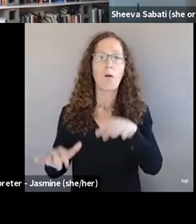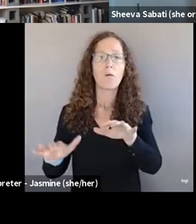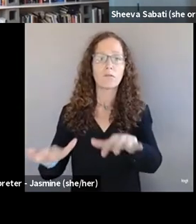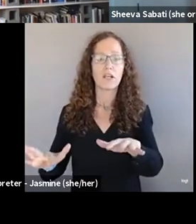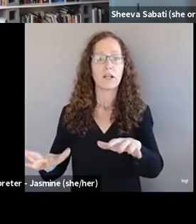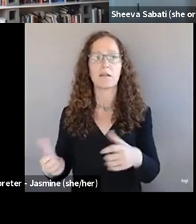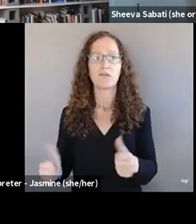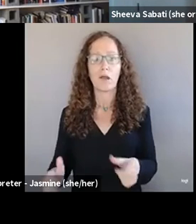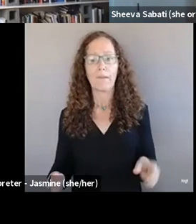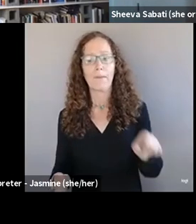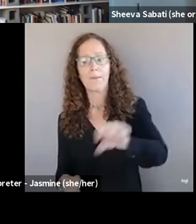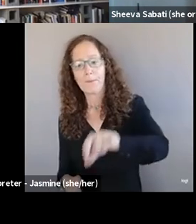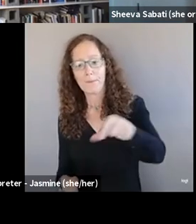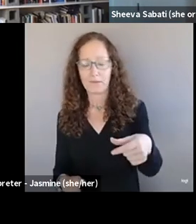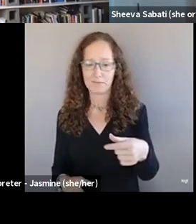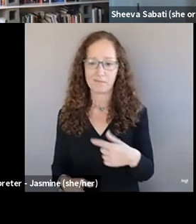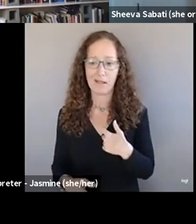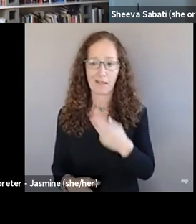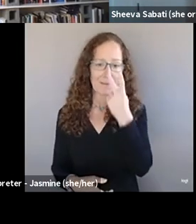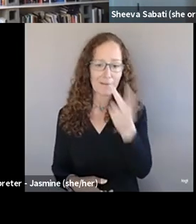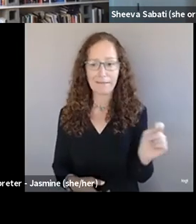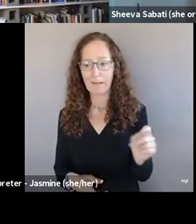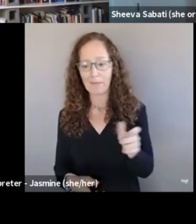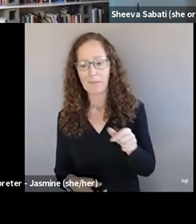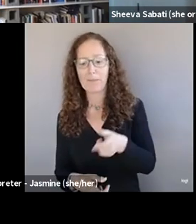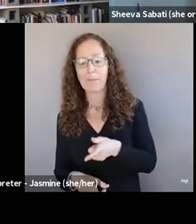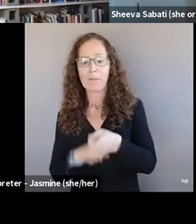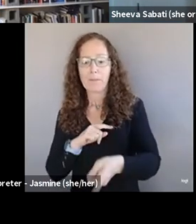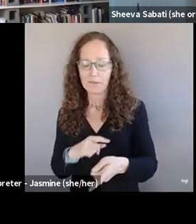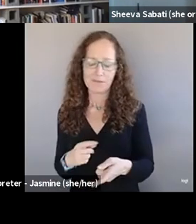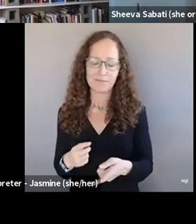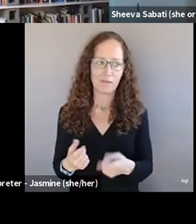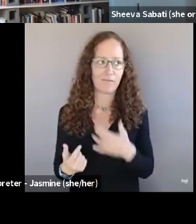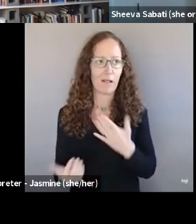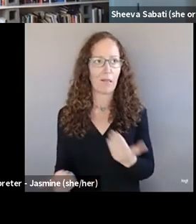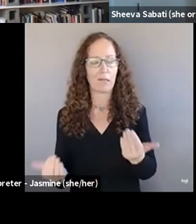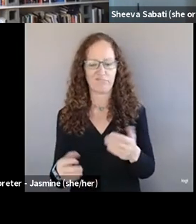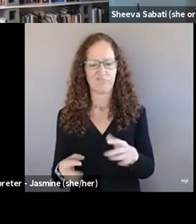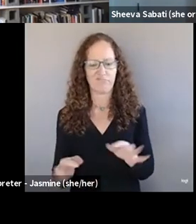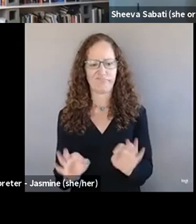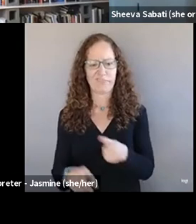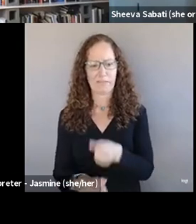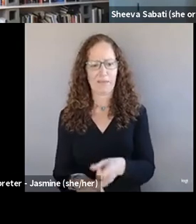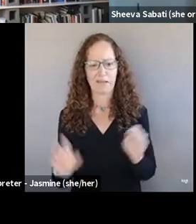great work, it can be very overwhelming. So for me, I said, Okay, I got a limited time on this, or I don't know when I'm